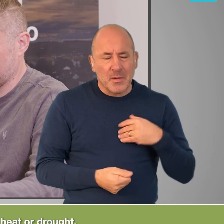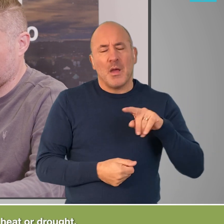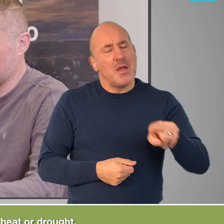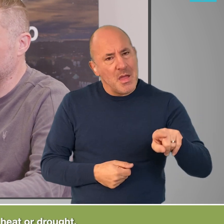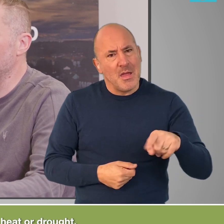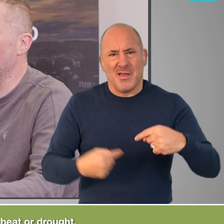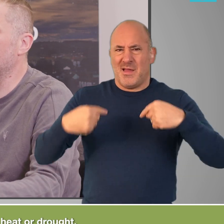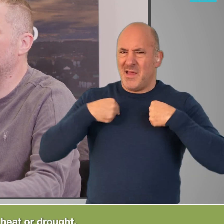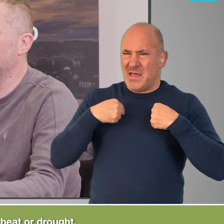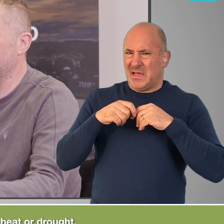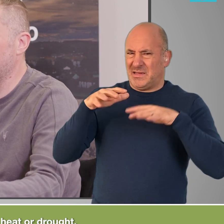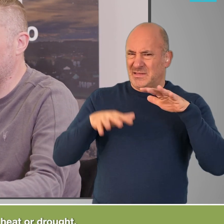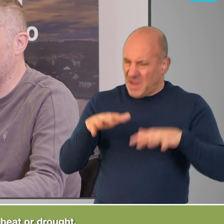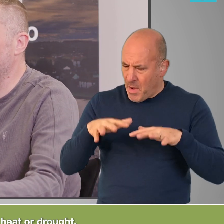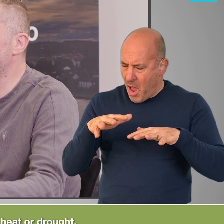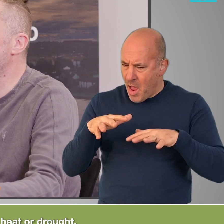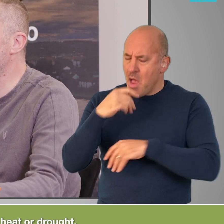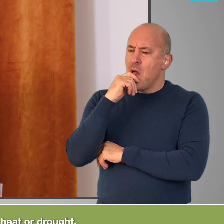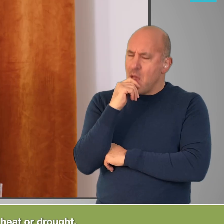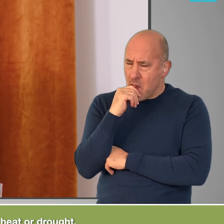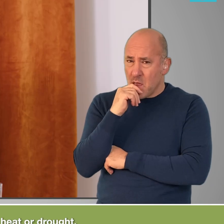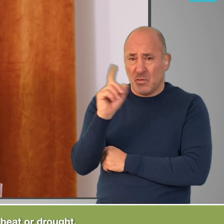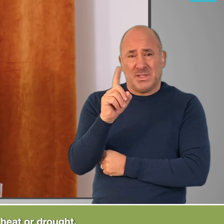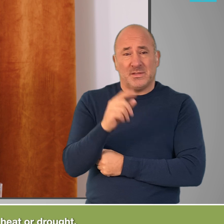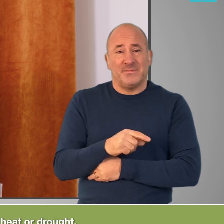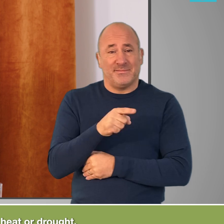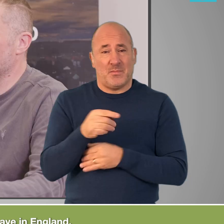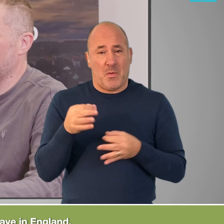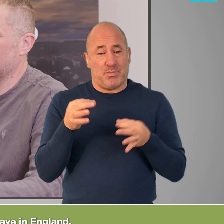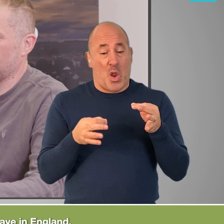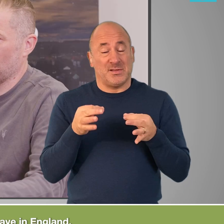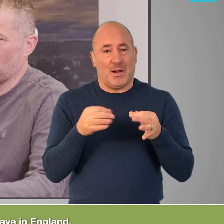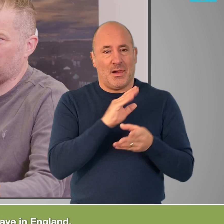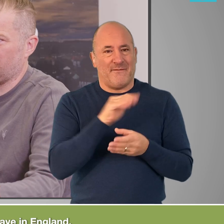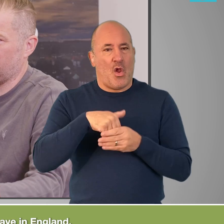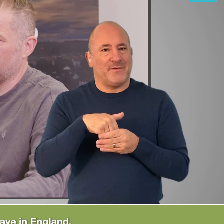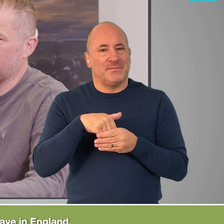which would be more for heat or drought. Are similar to what we have in England.